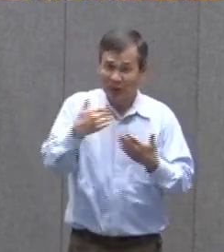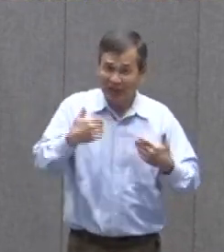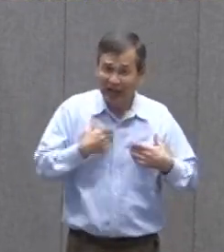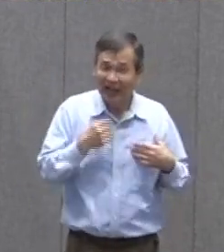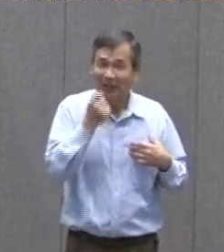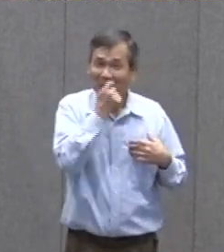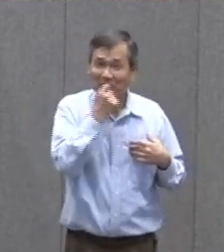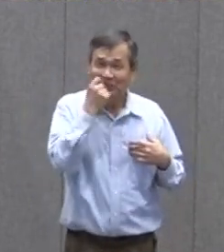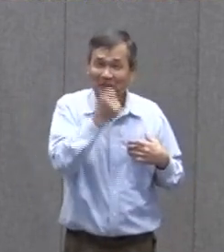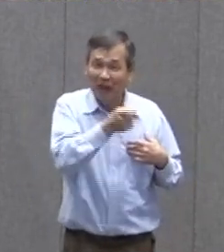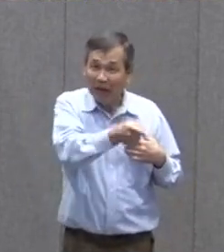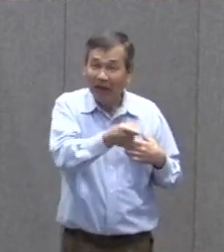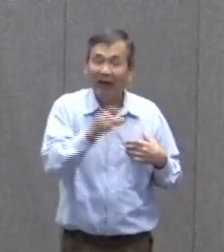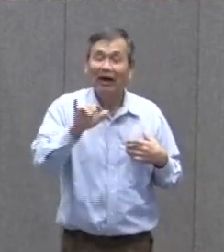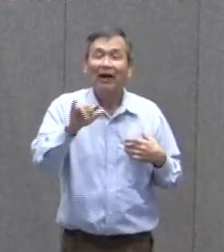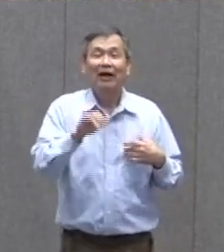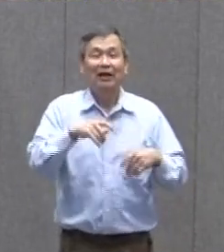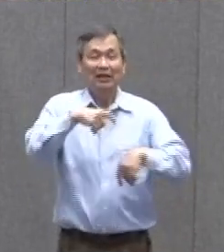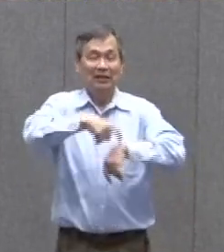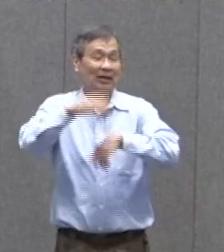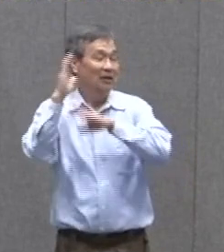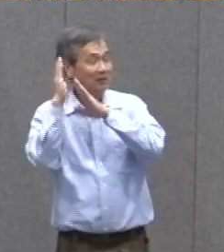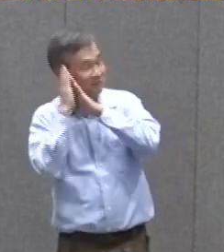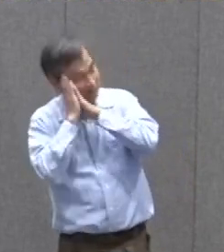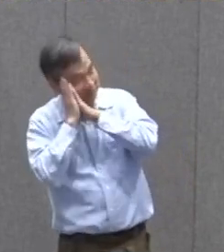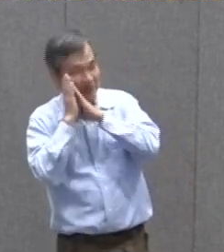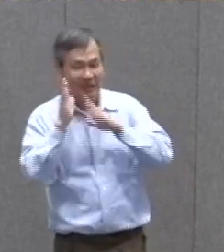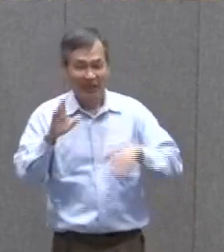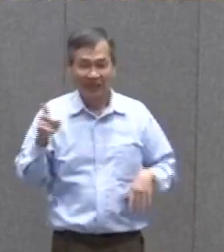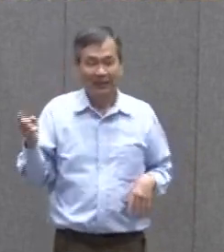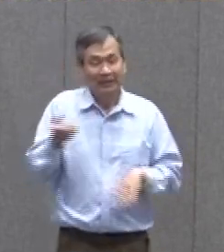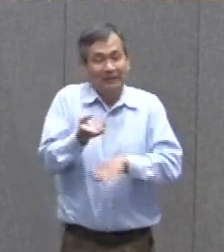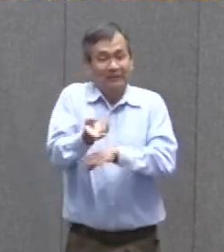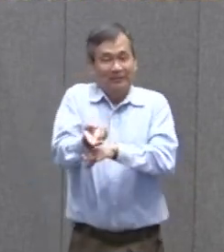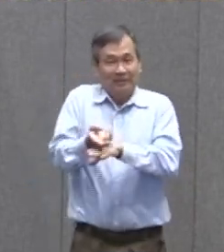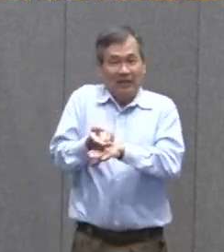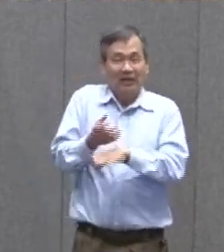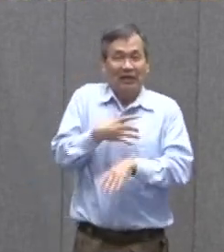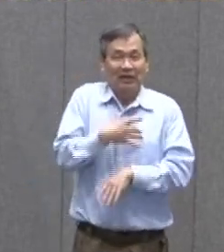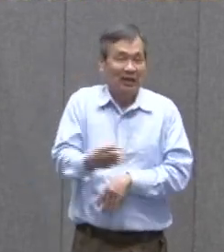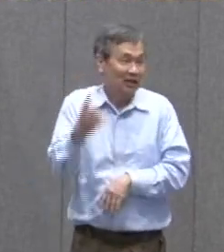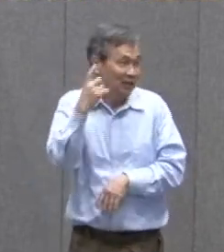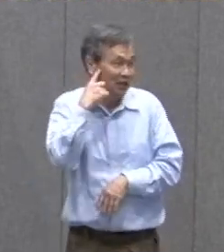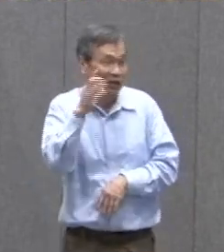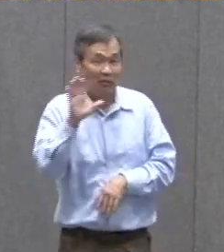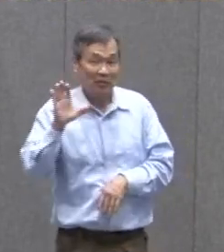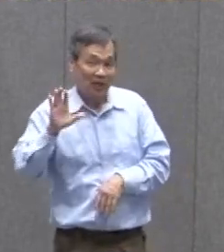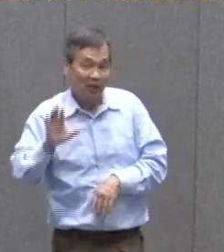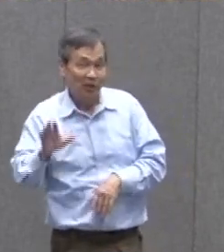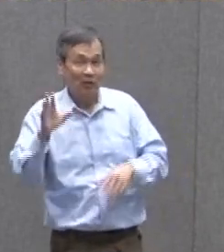At bedtime, Spoon likes to hear the story about his adventurous great-grandmother whole fell in love